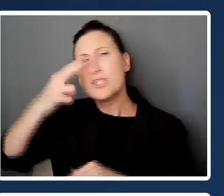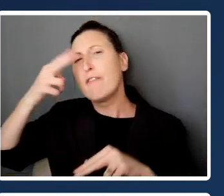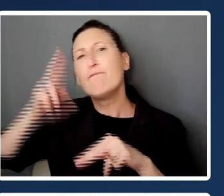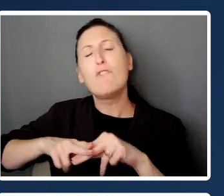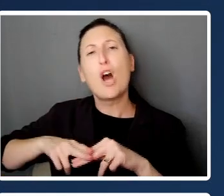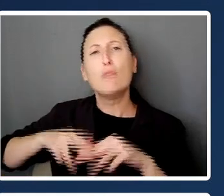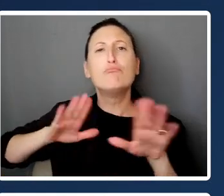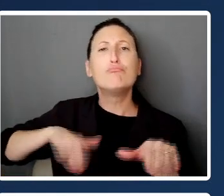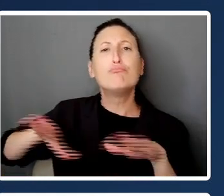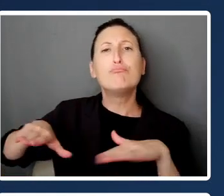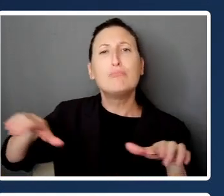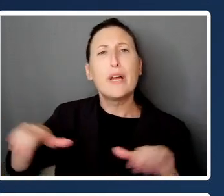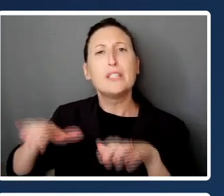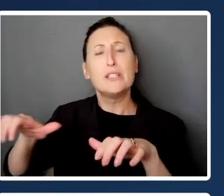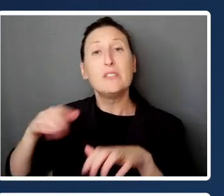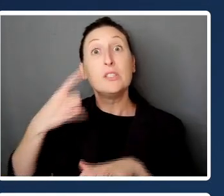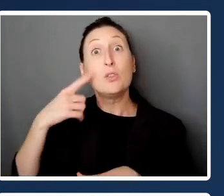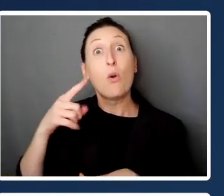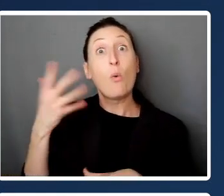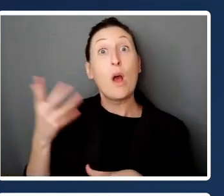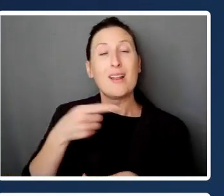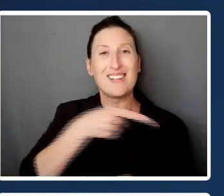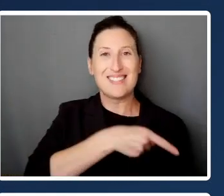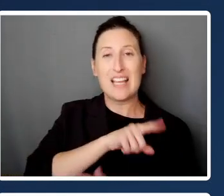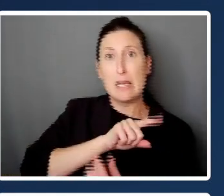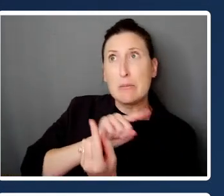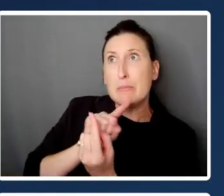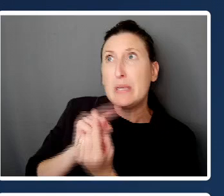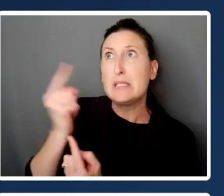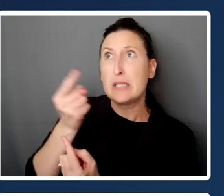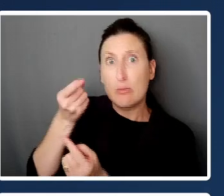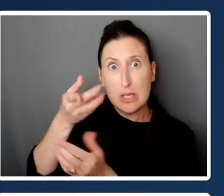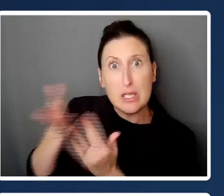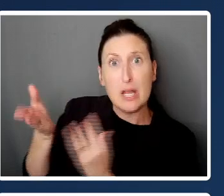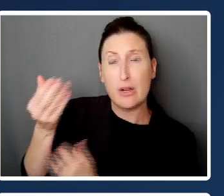to know someone in the high school before they came over. And just by entering the building,